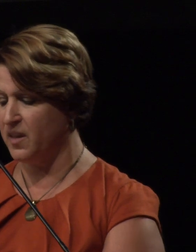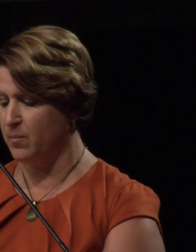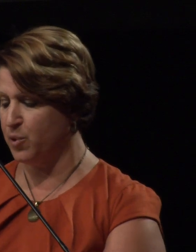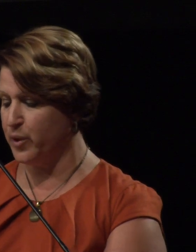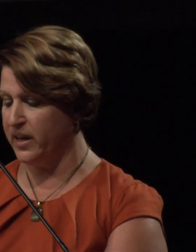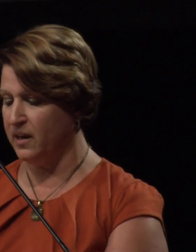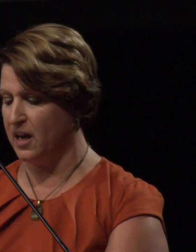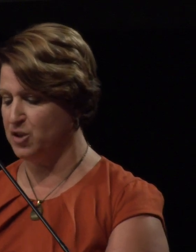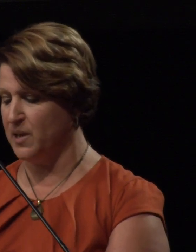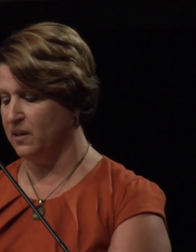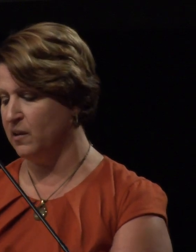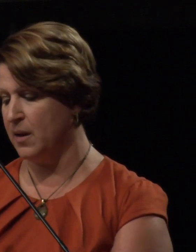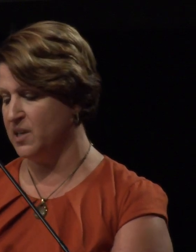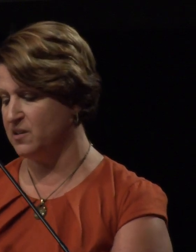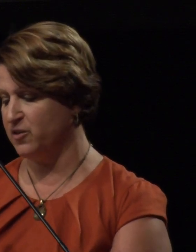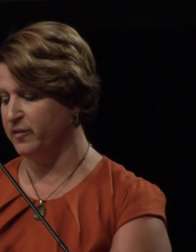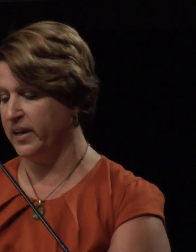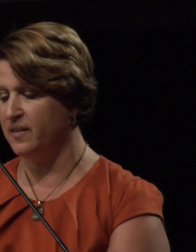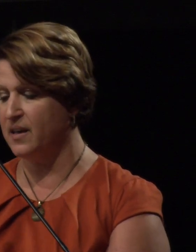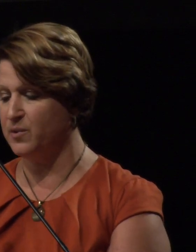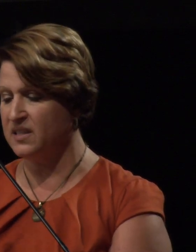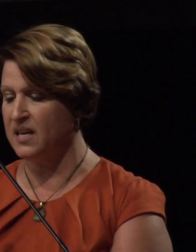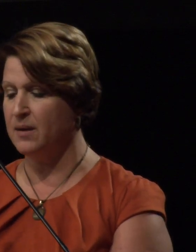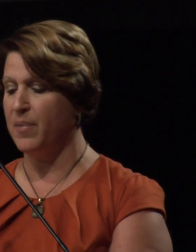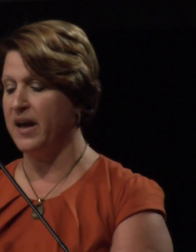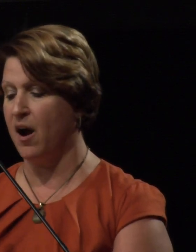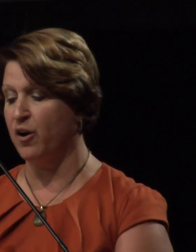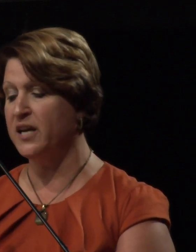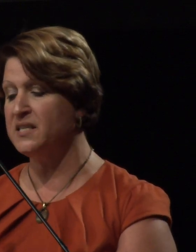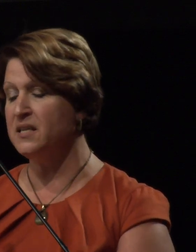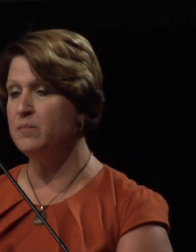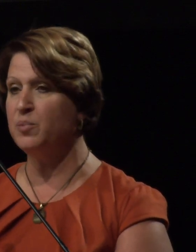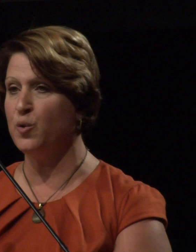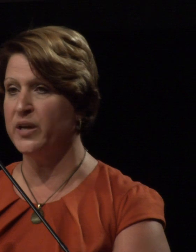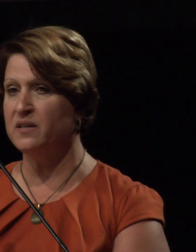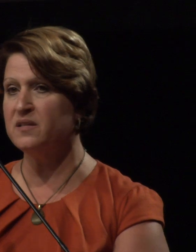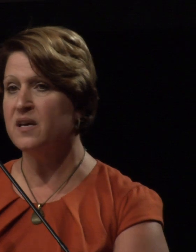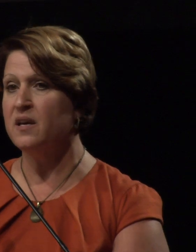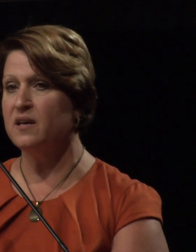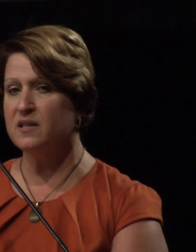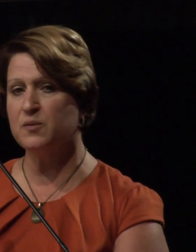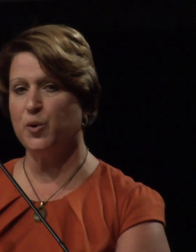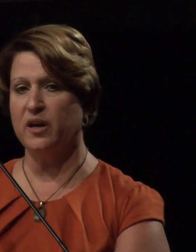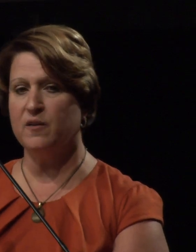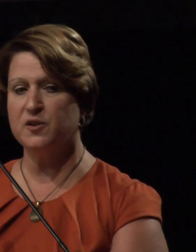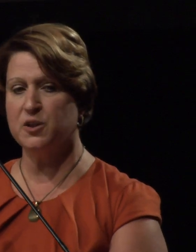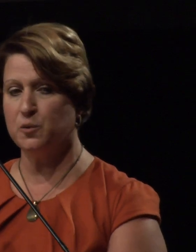OF THE EMPLOYEE ENGAGEMENT AND CLIMATE SURVEY THAT WAS TAKEN BY RIT EMPLOYEES IN THE SPRING OF